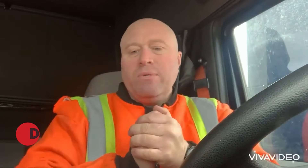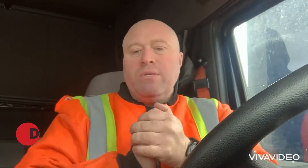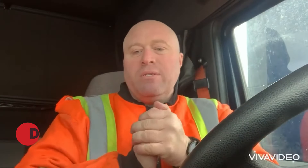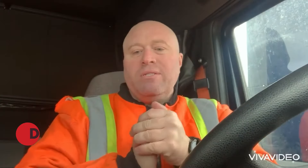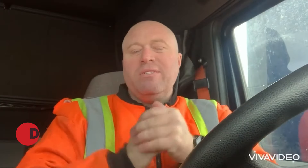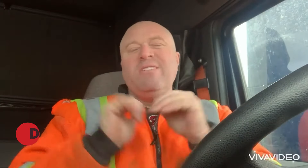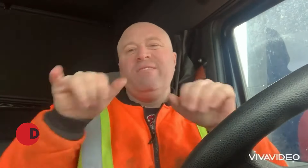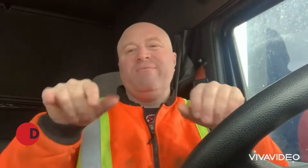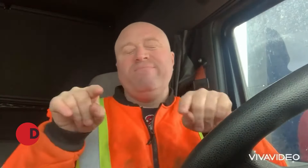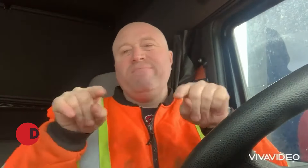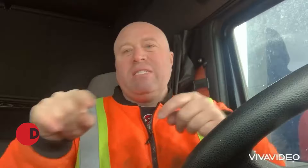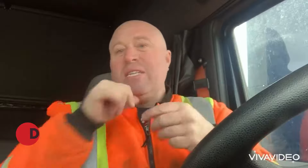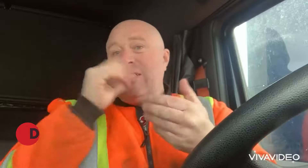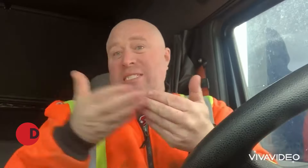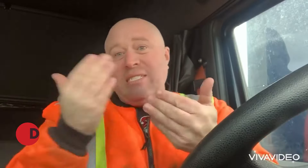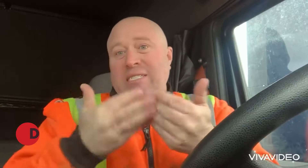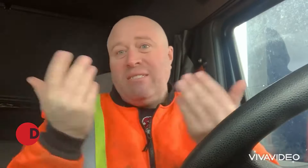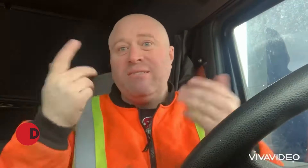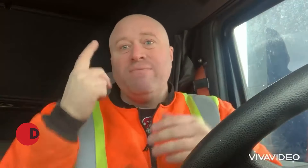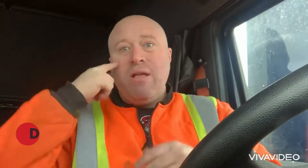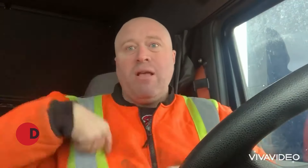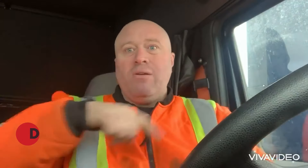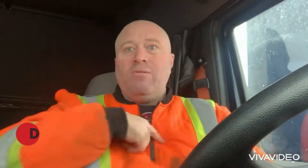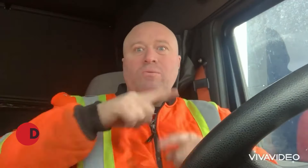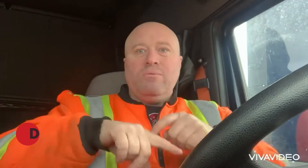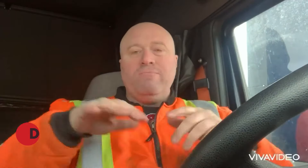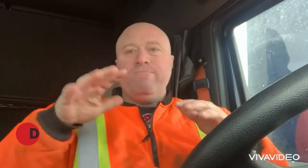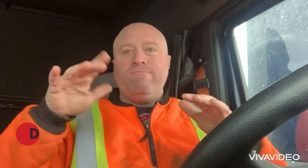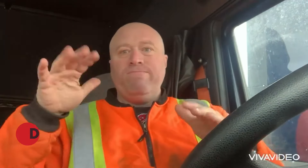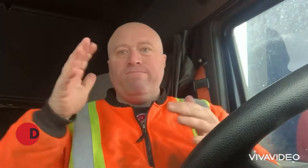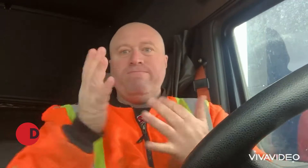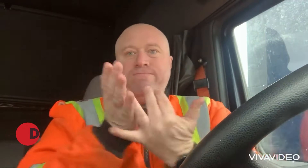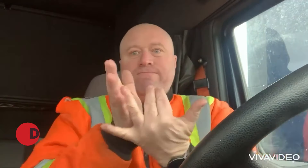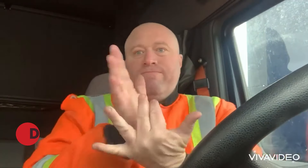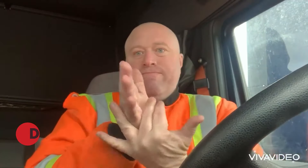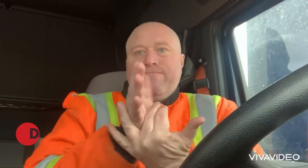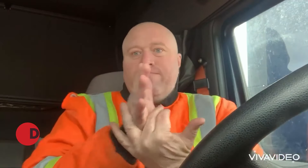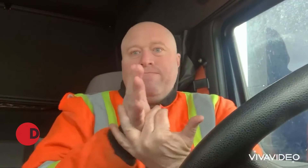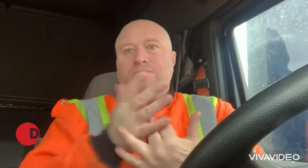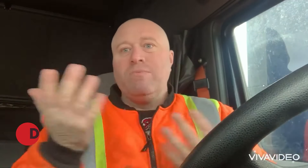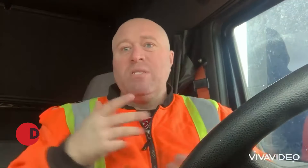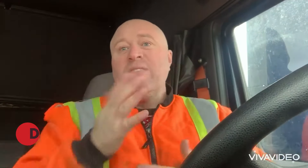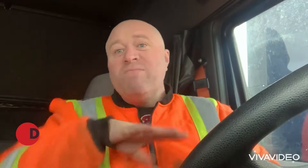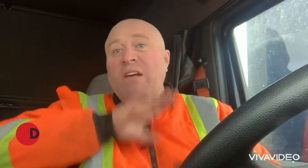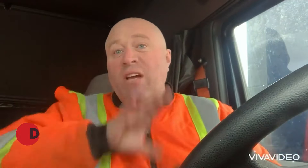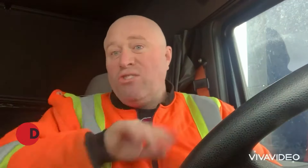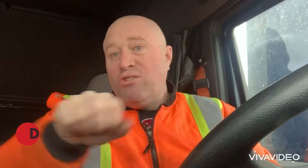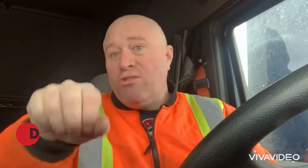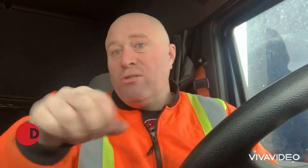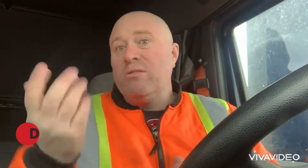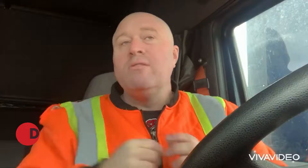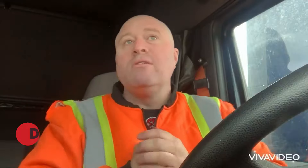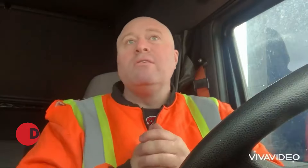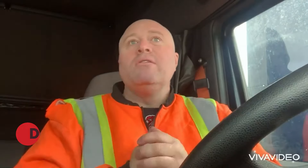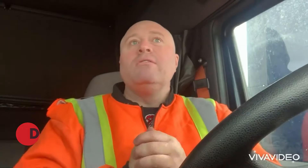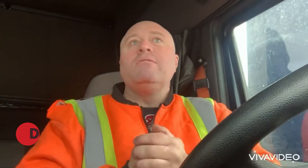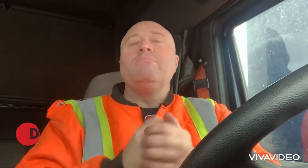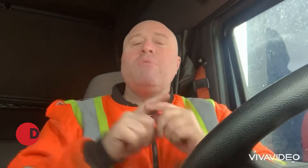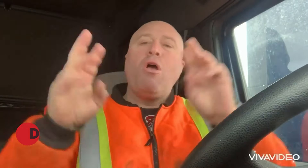This isn’t easy for us to find a happy medium, there’s a lot of frustration.